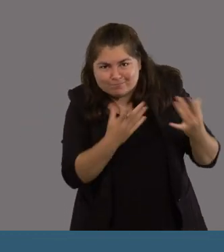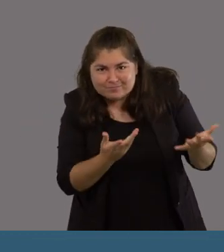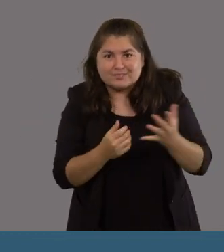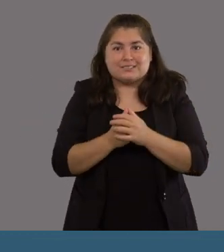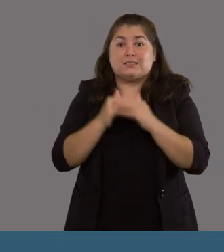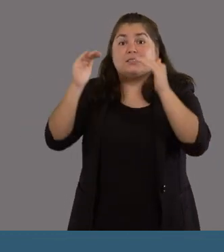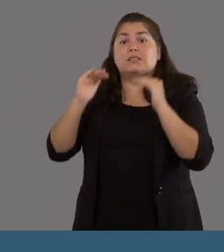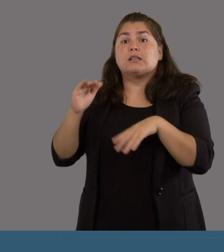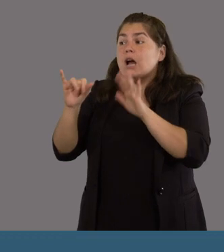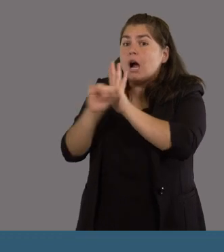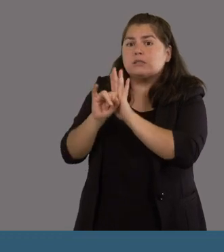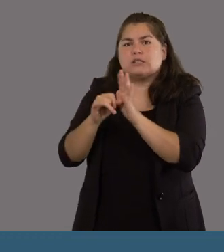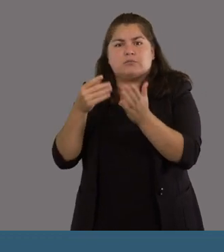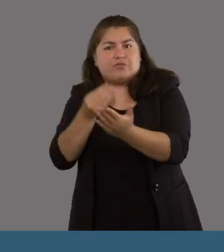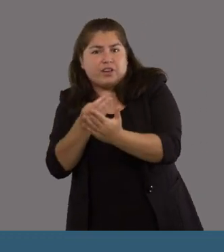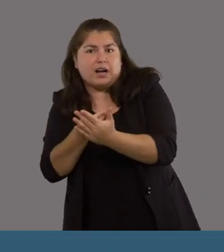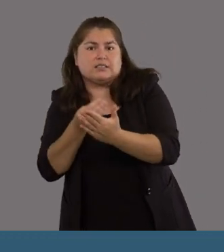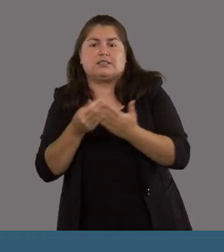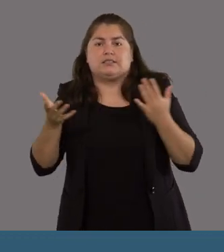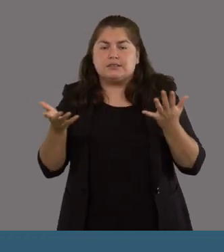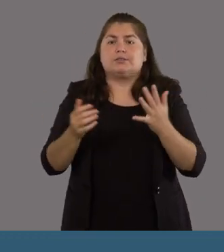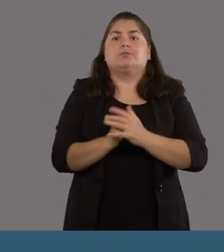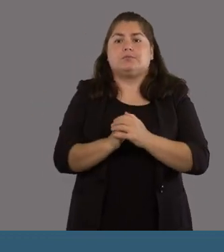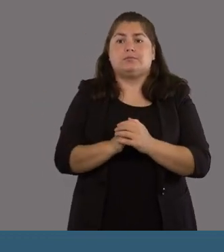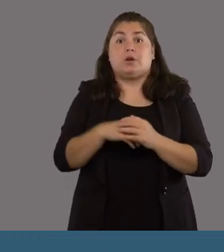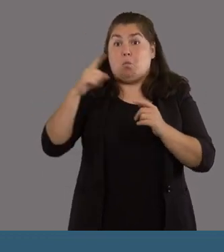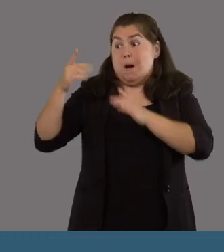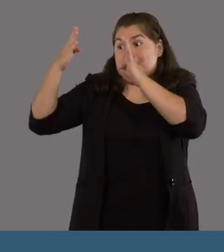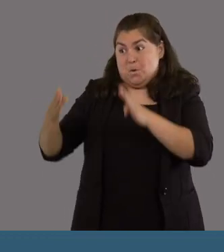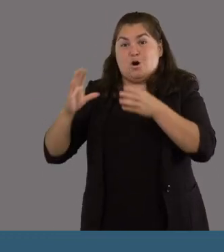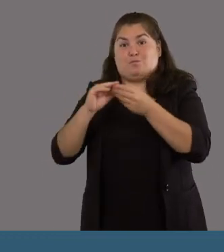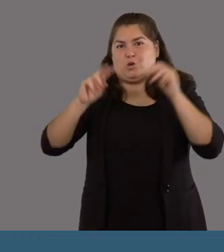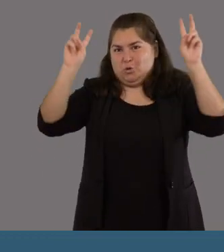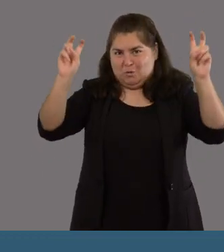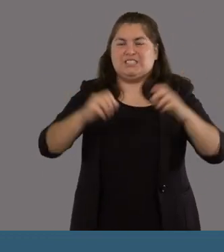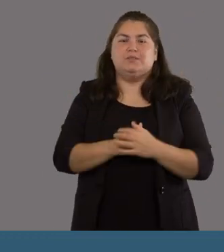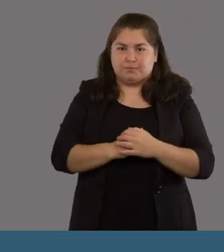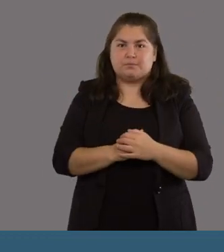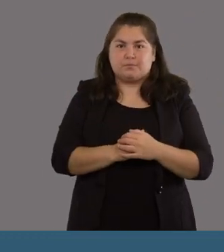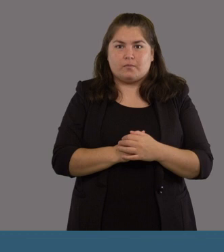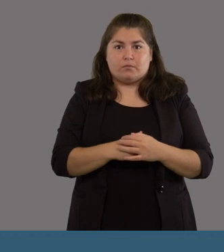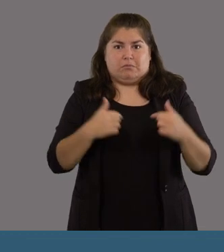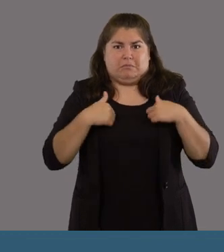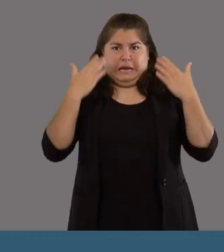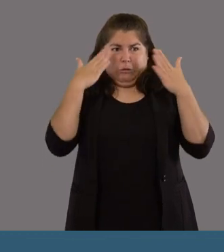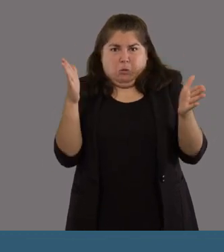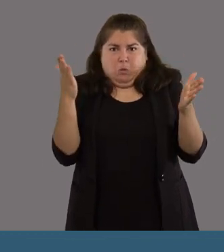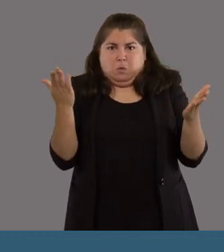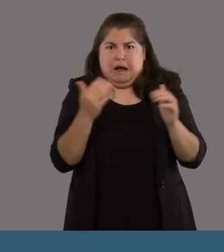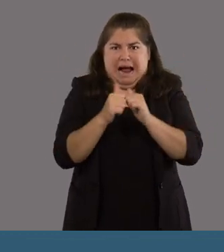• Identity and funding As one participant said, "I don't know how